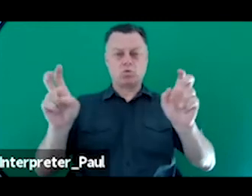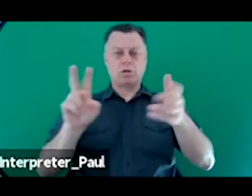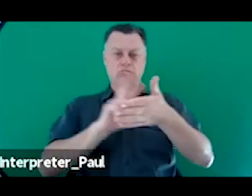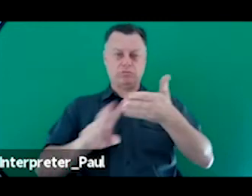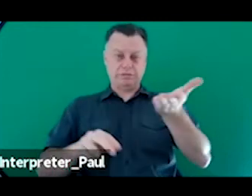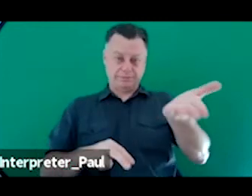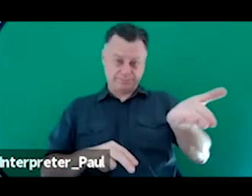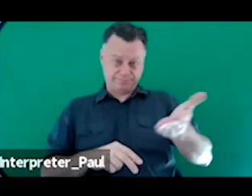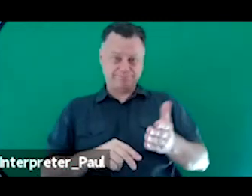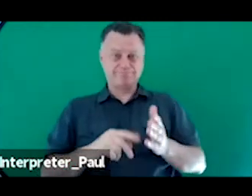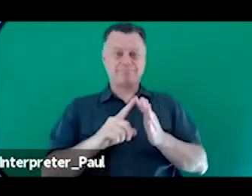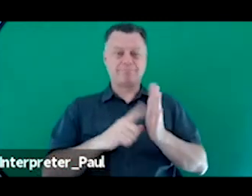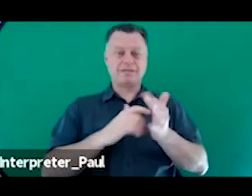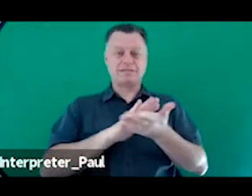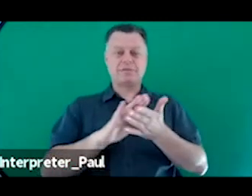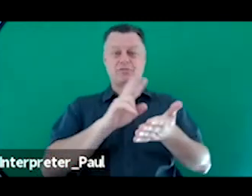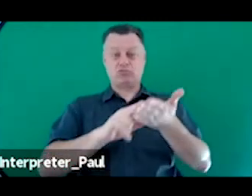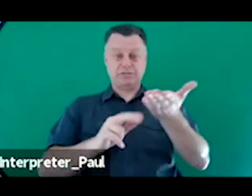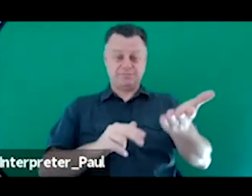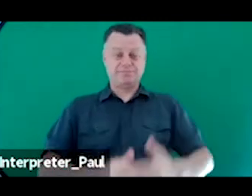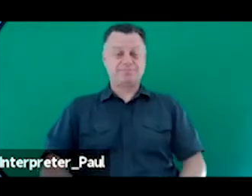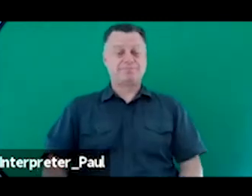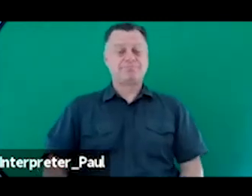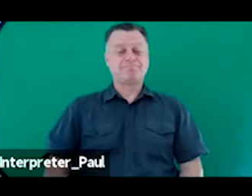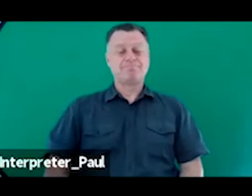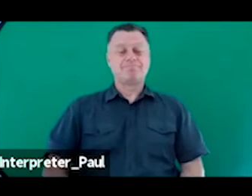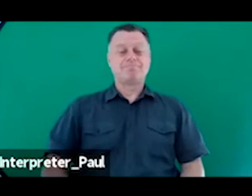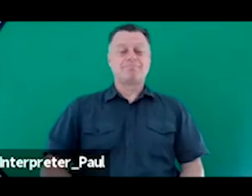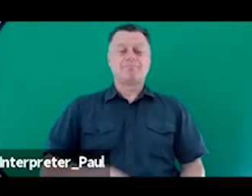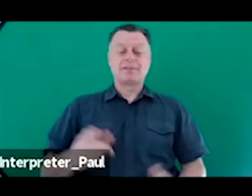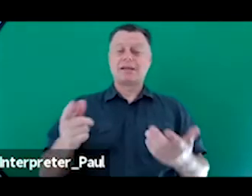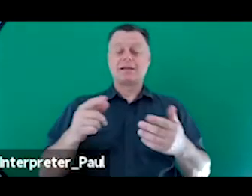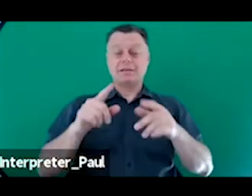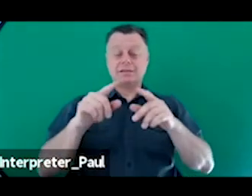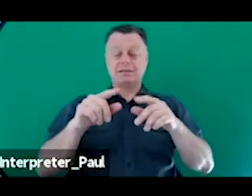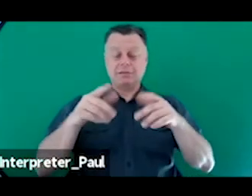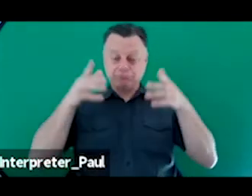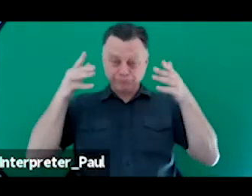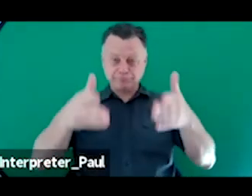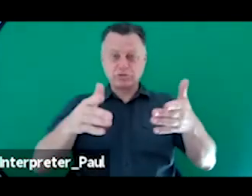from Elizabeth Gregory who says, “A system that focuses only on disorder and individualised